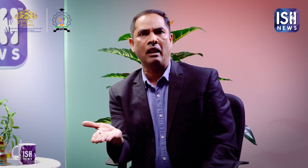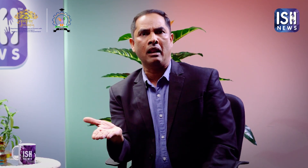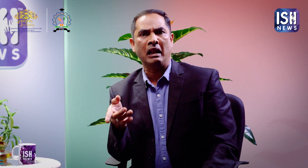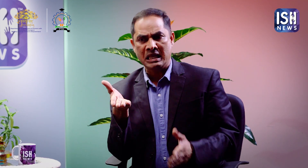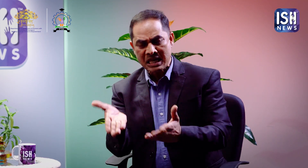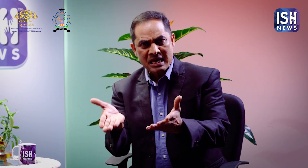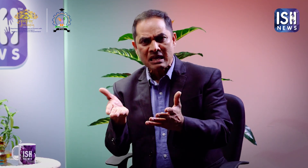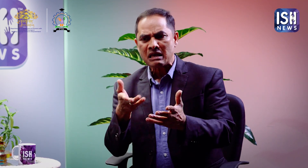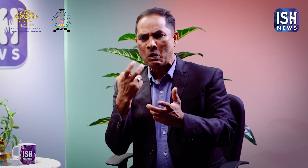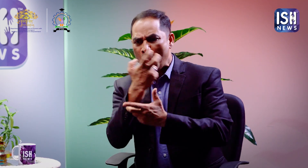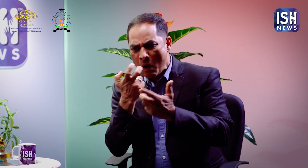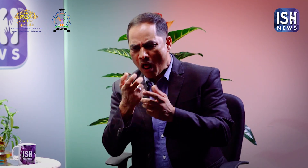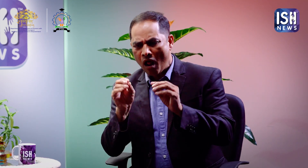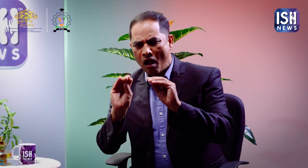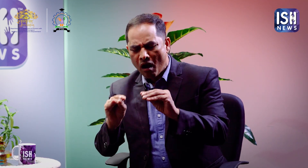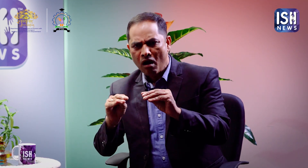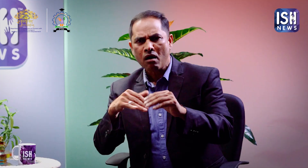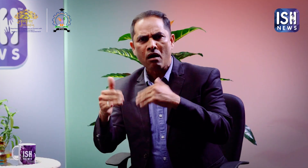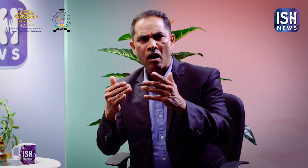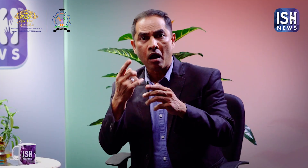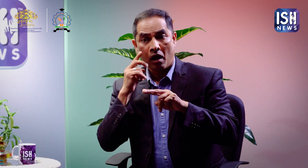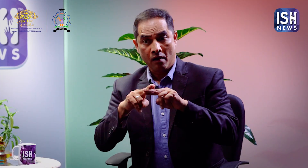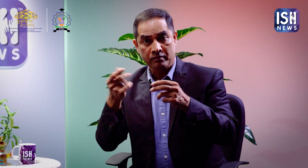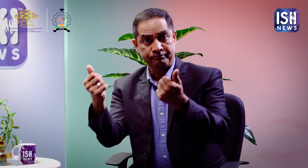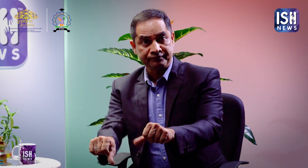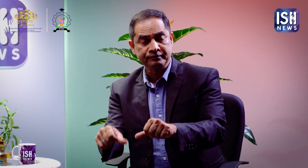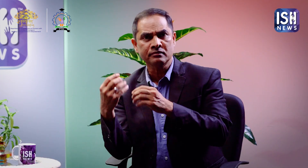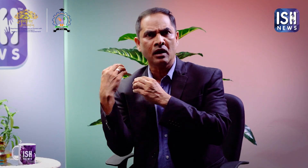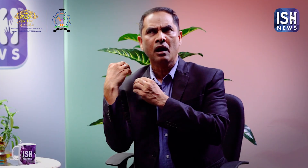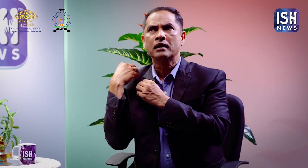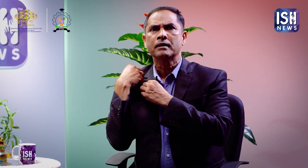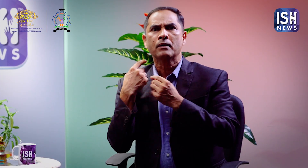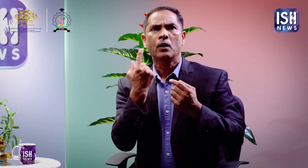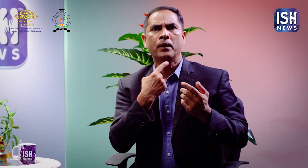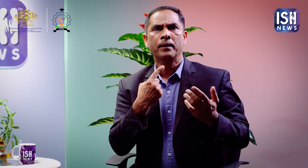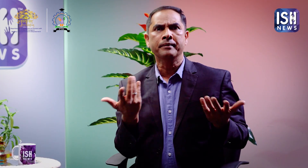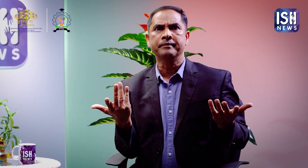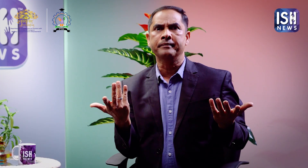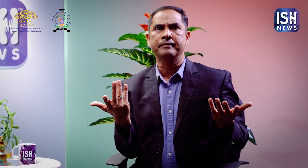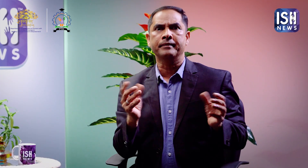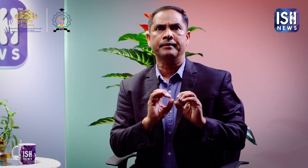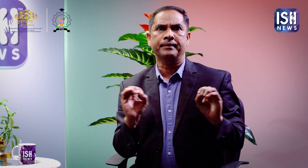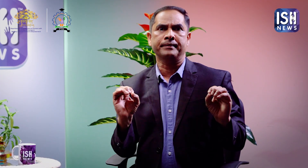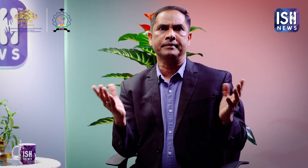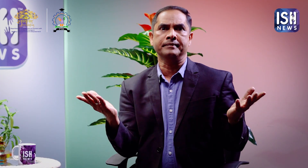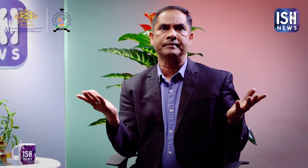If you engage teaching them incorrect methods, and if the methods are proved to be a failure, who will take the responsibility for the future of these children? No one.